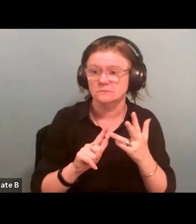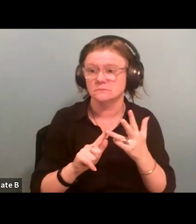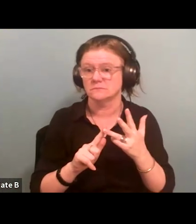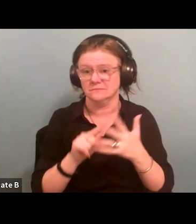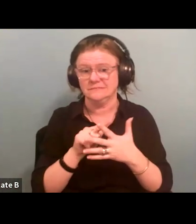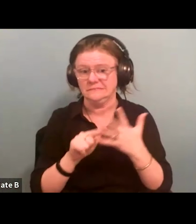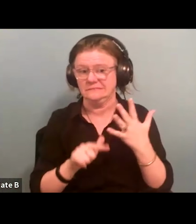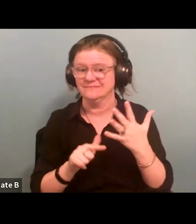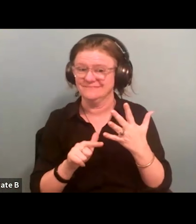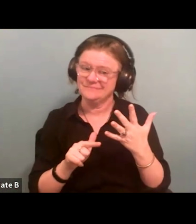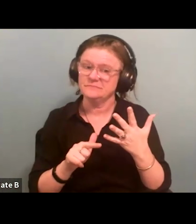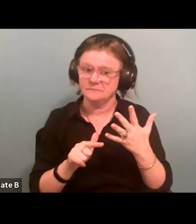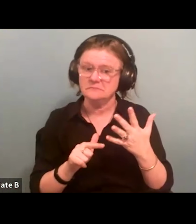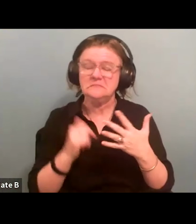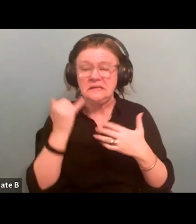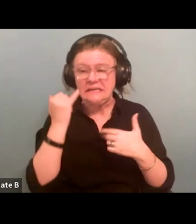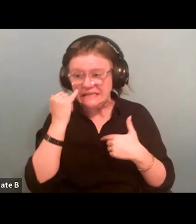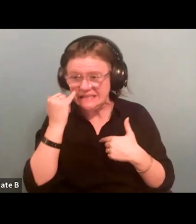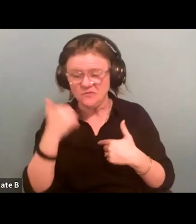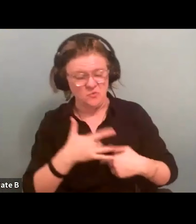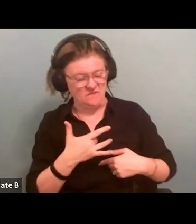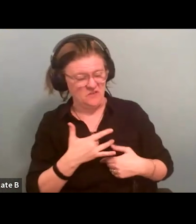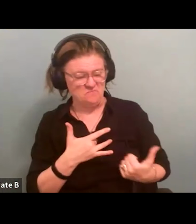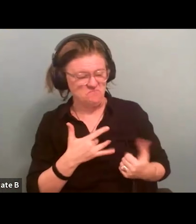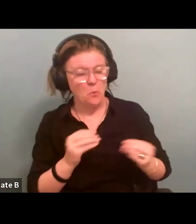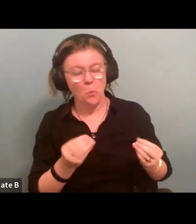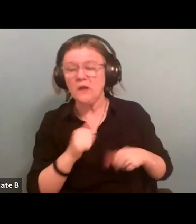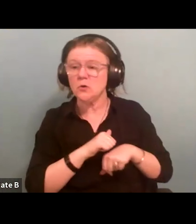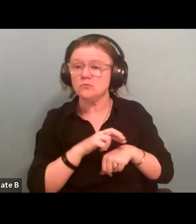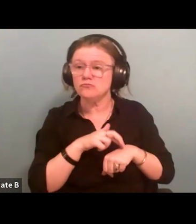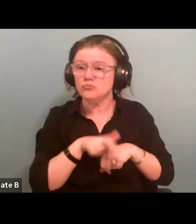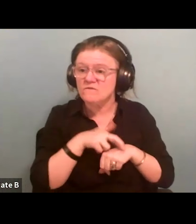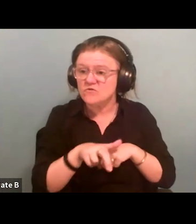of those, we would at least provide referrals and follow-up